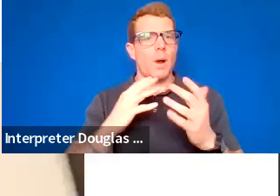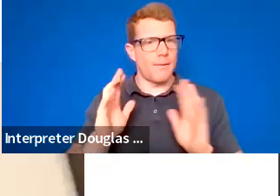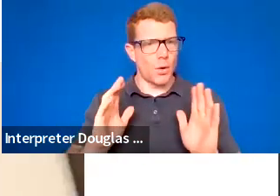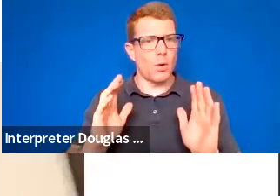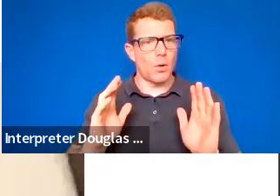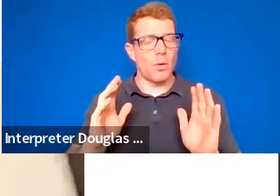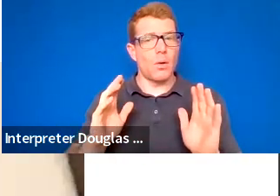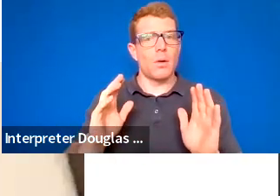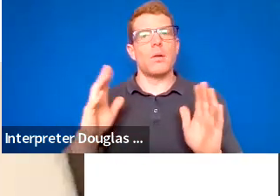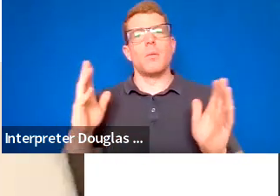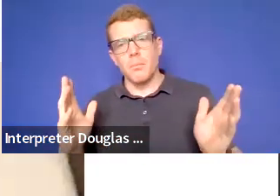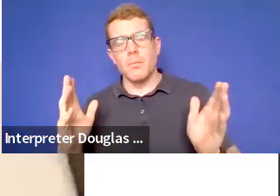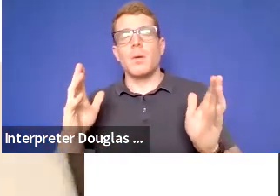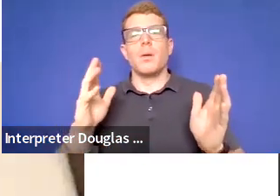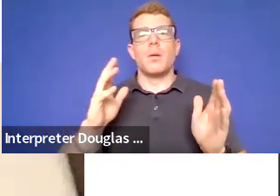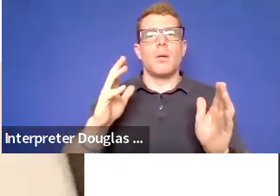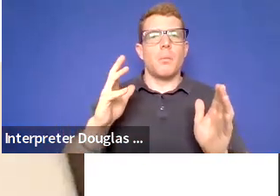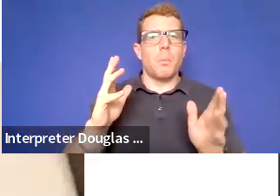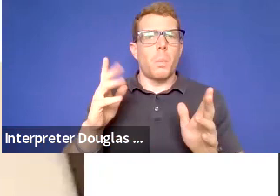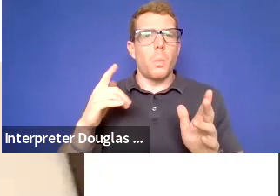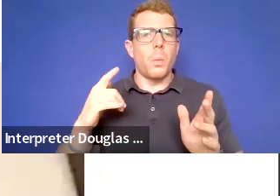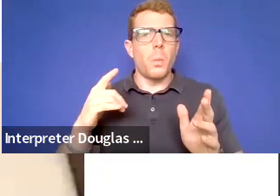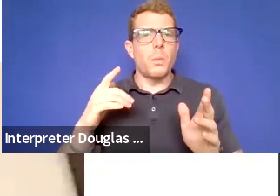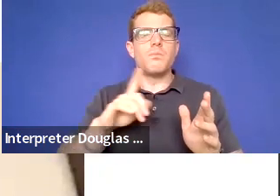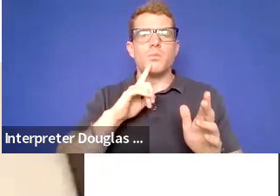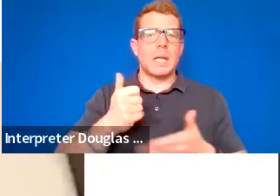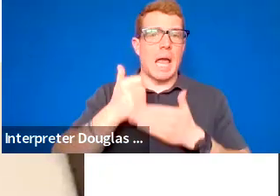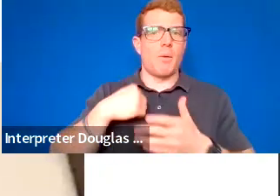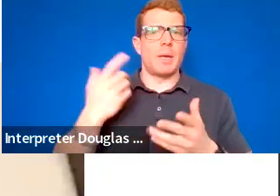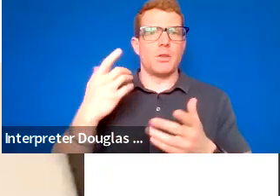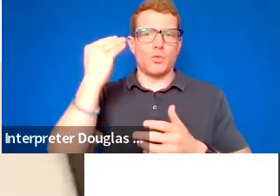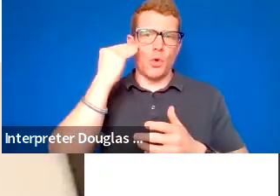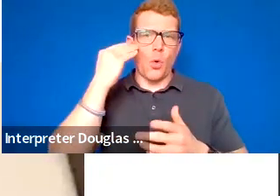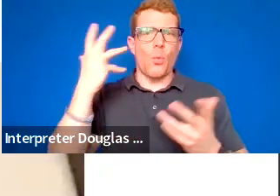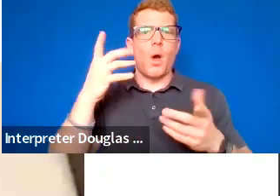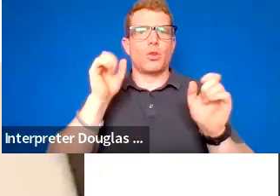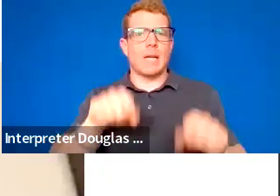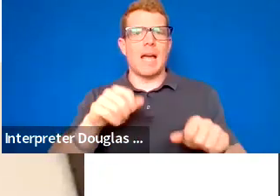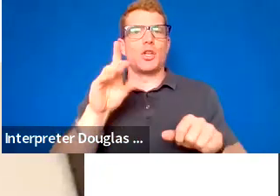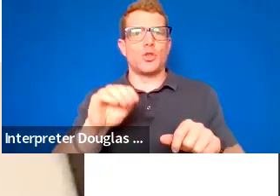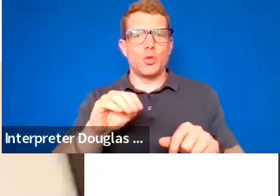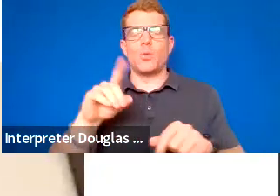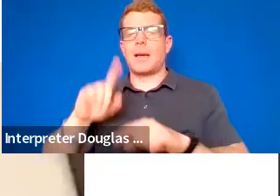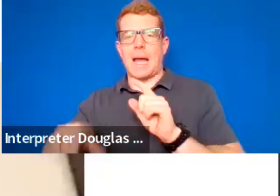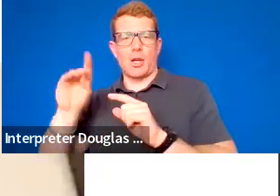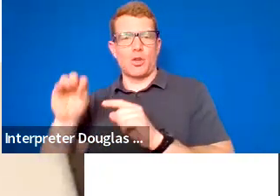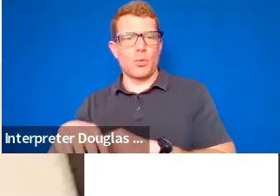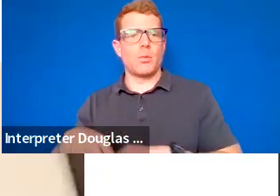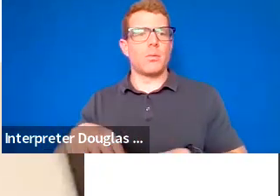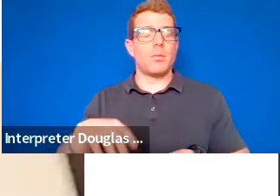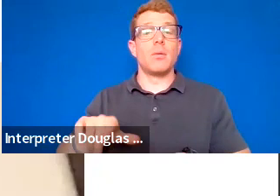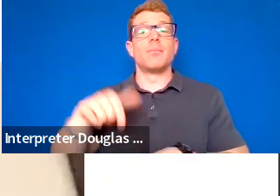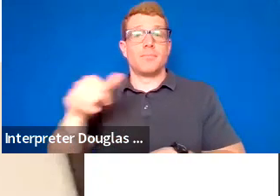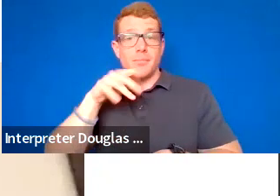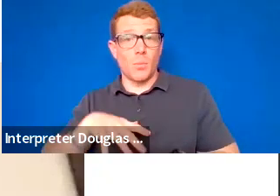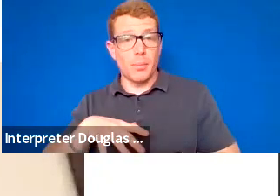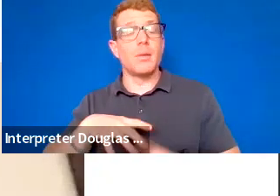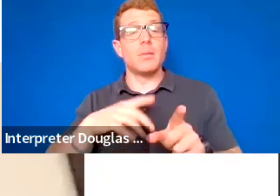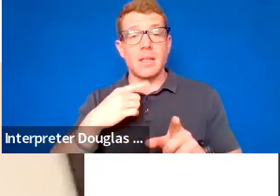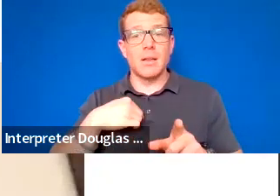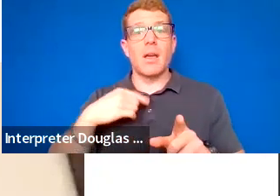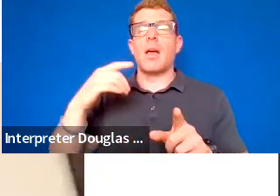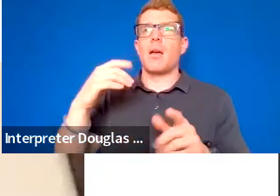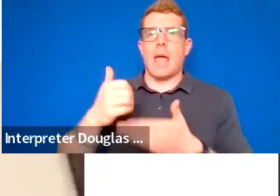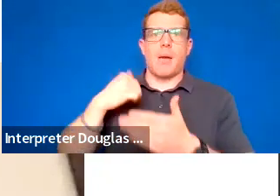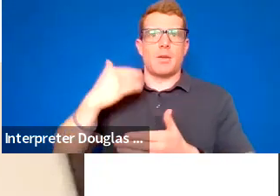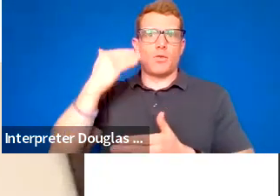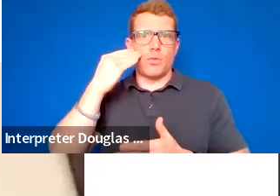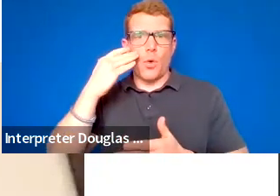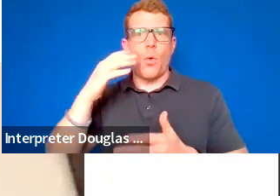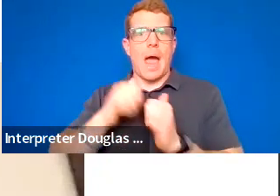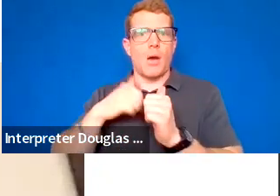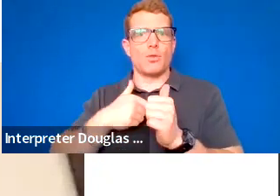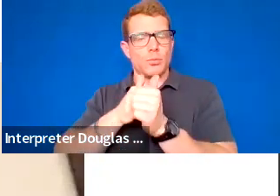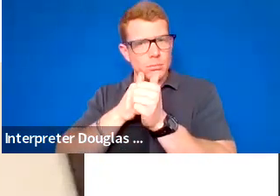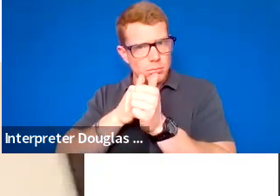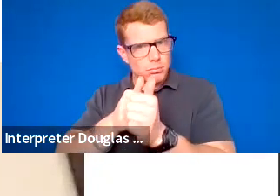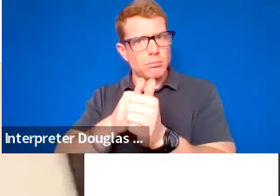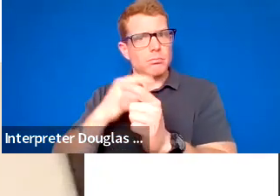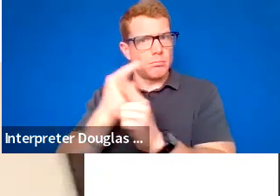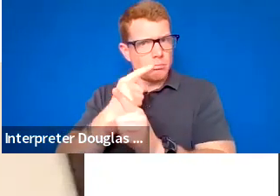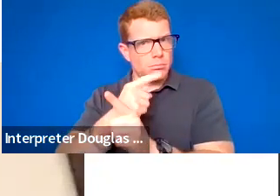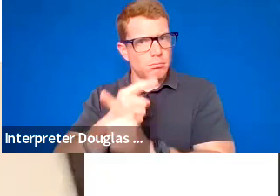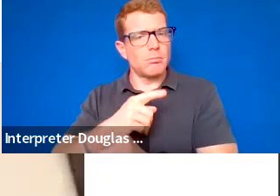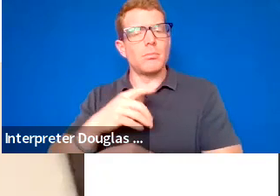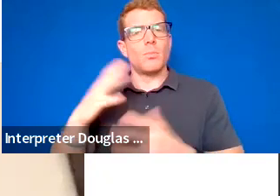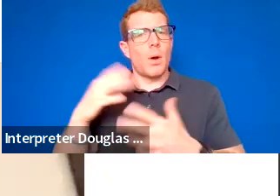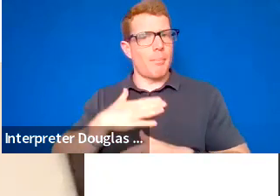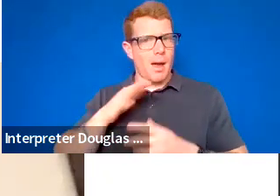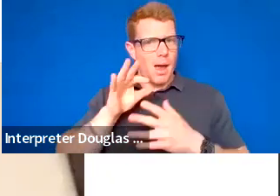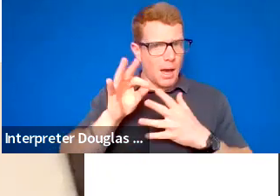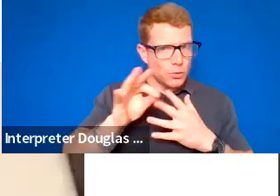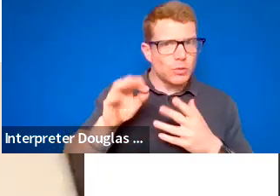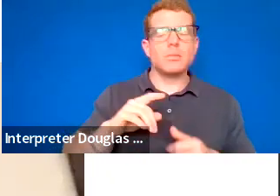Well, it helped me to stay on track and to know exactly what my options were what my limitations were.